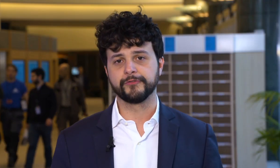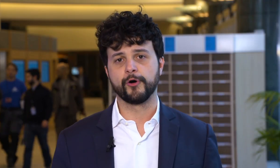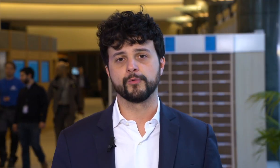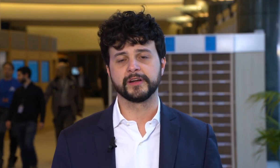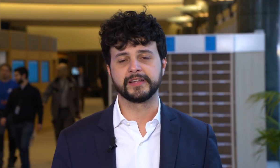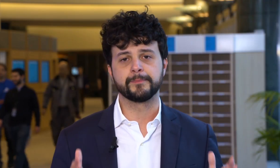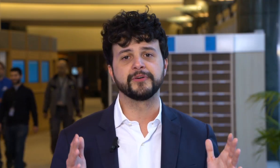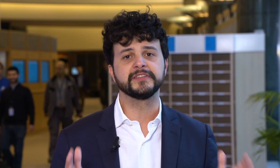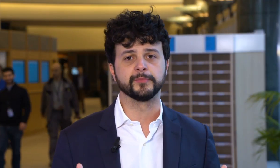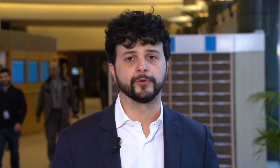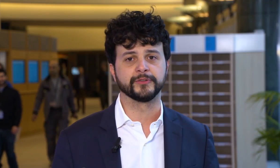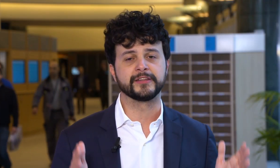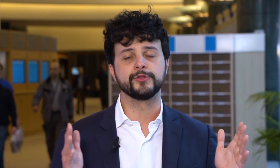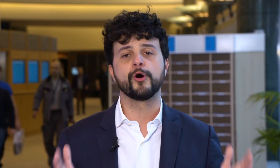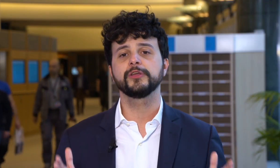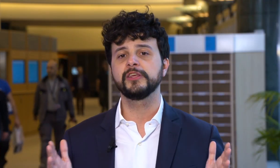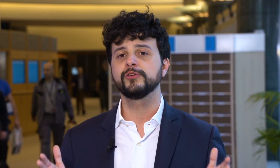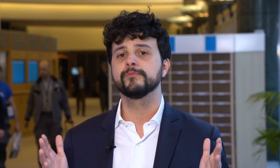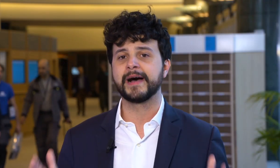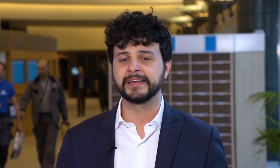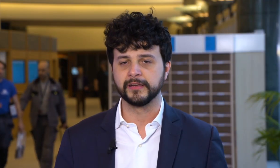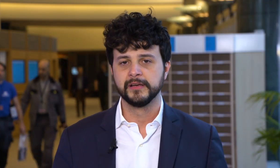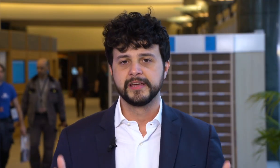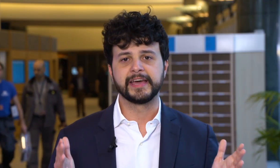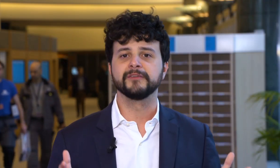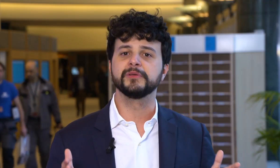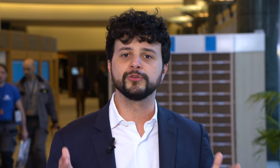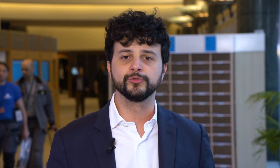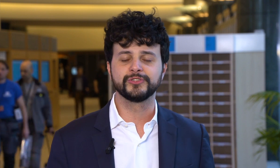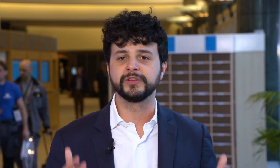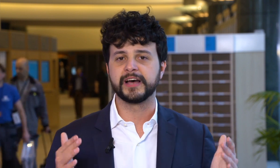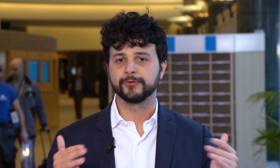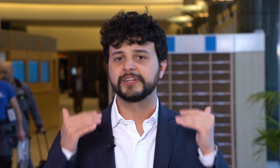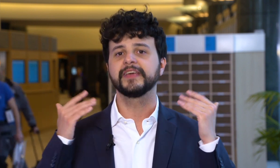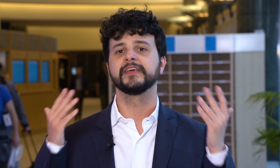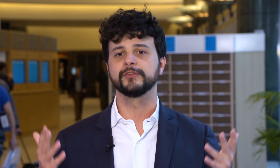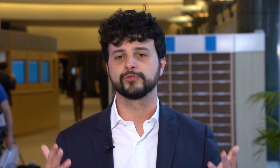forward a principle that no EU money can be used without taking into account